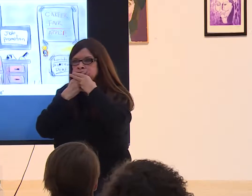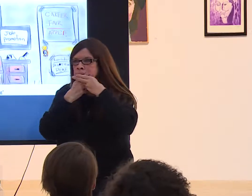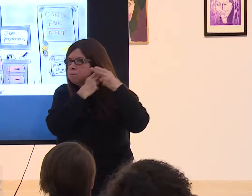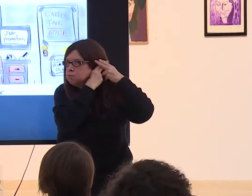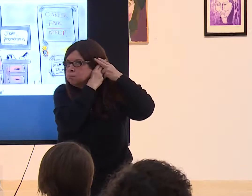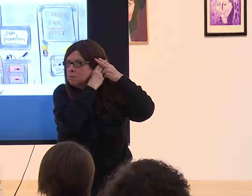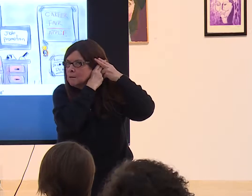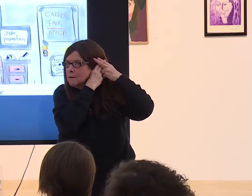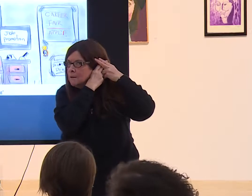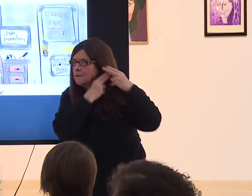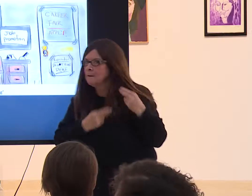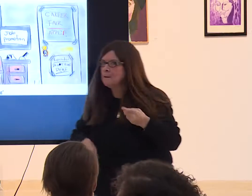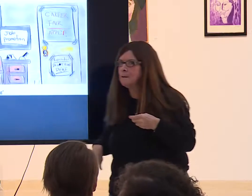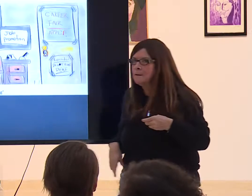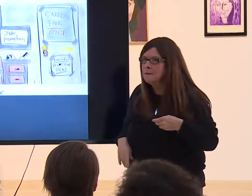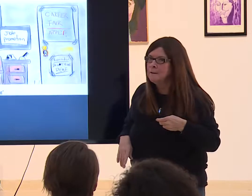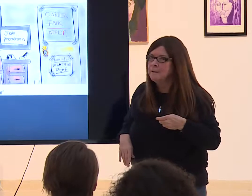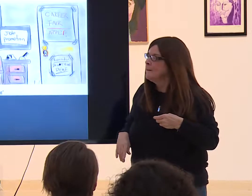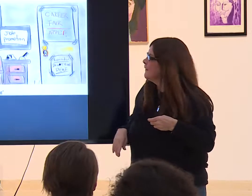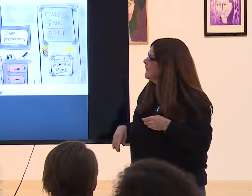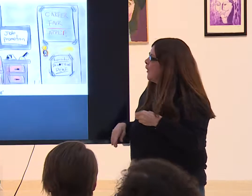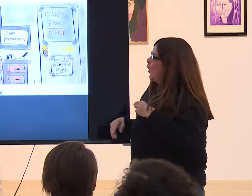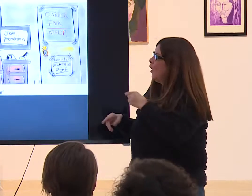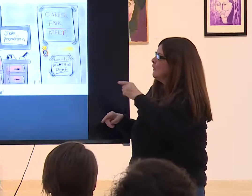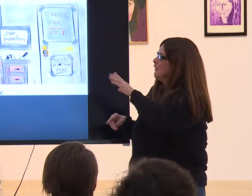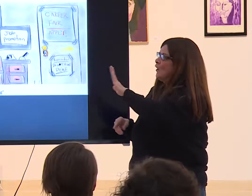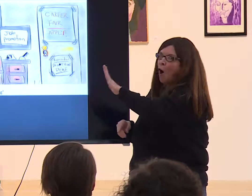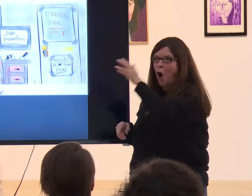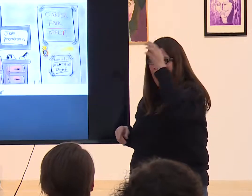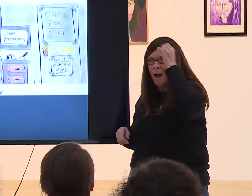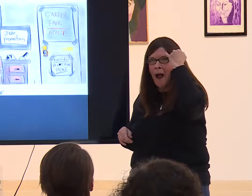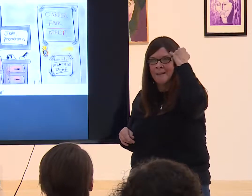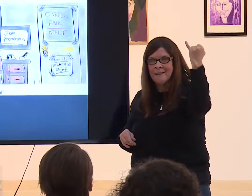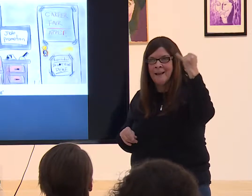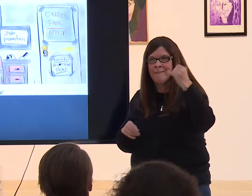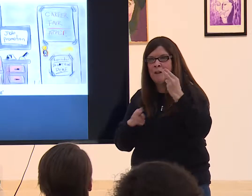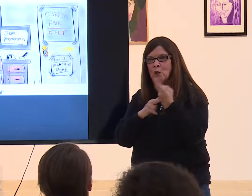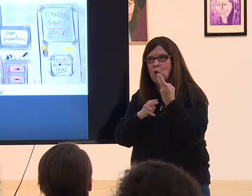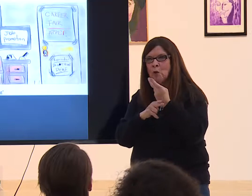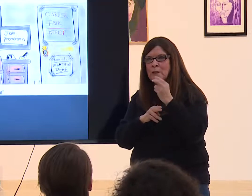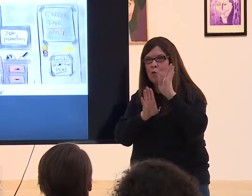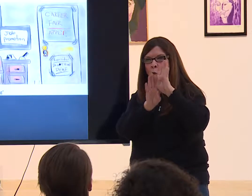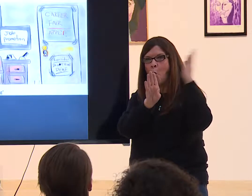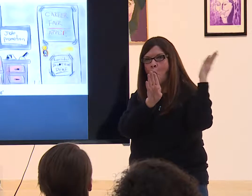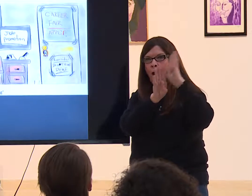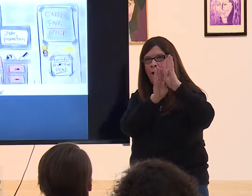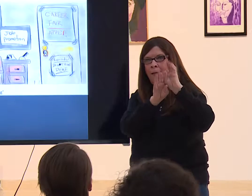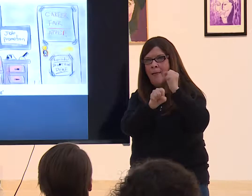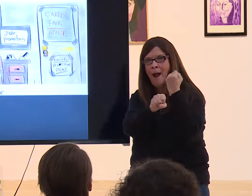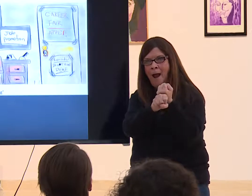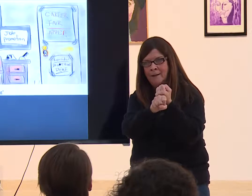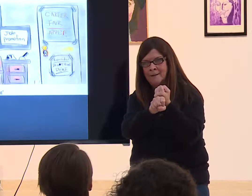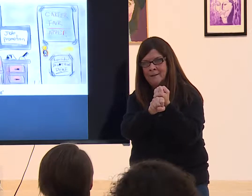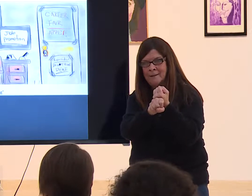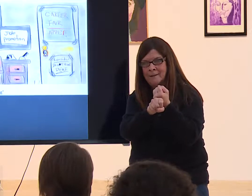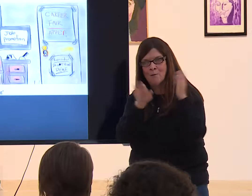using the lock to represent oralism. It was her idea of using a door lock